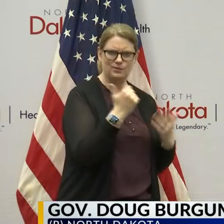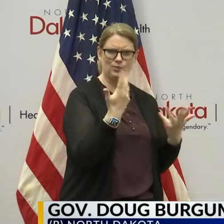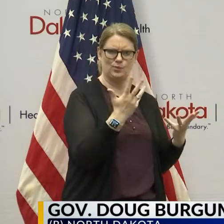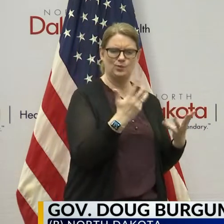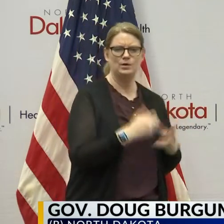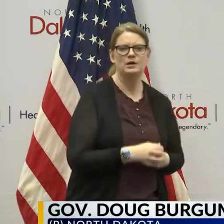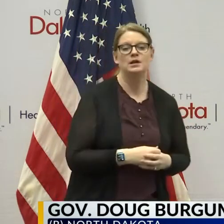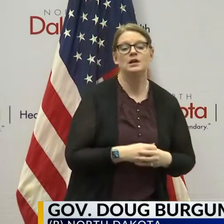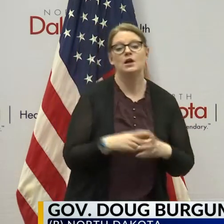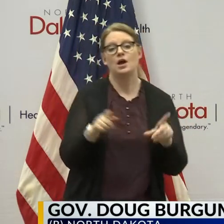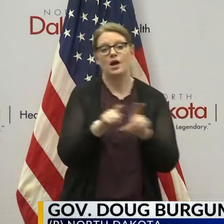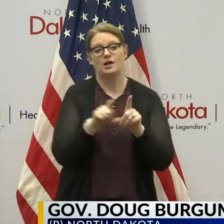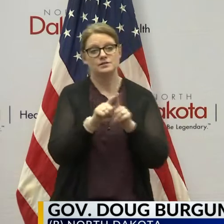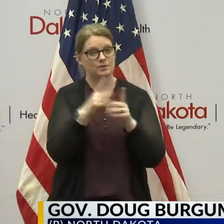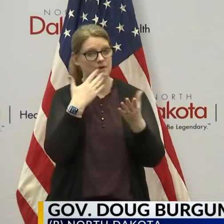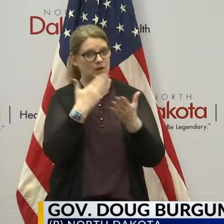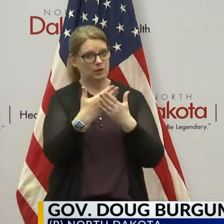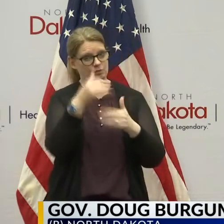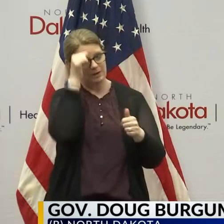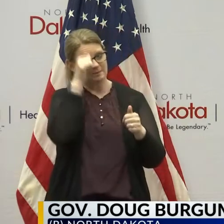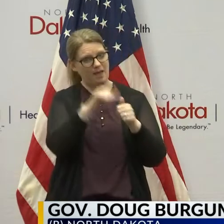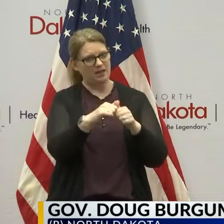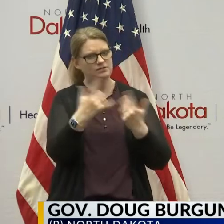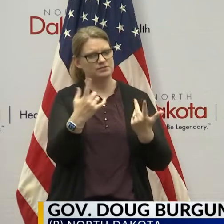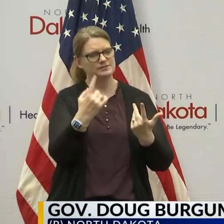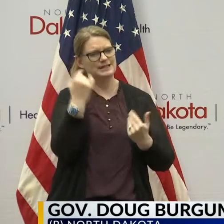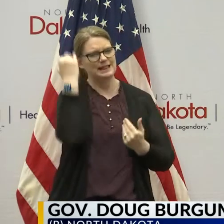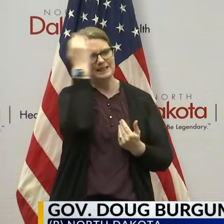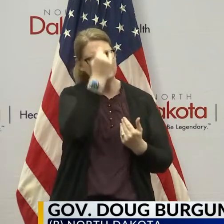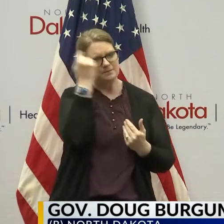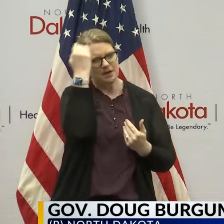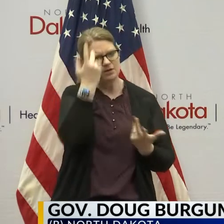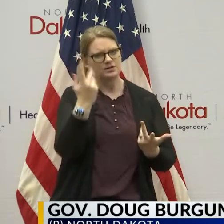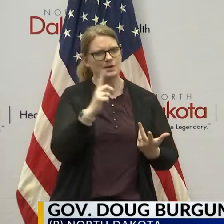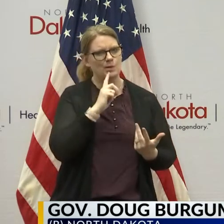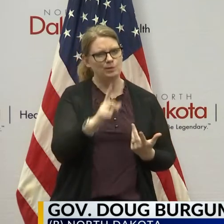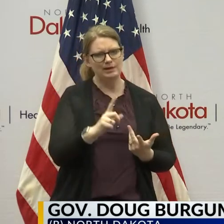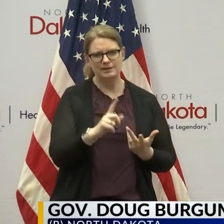THAN FOR US AS WE THINK ABOUT ALL OF THOSE FANTASTIC HEALTHCARE WORKERS THAT ARE HELPING US GET THROUGH THIS GLOBAL PANDEMIC.